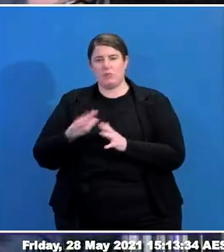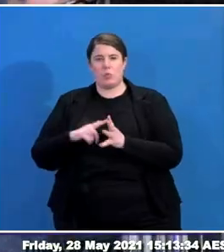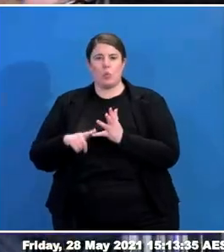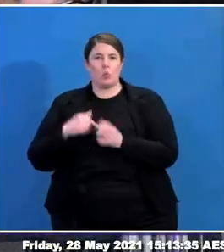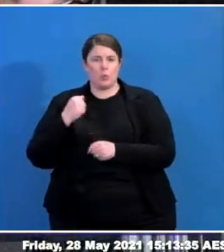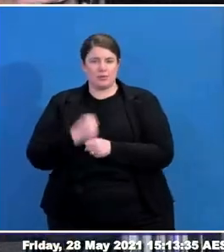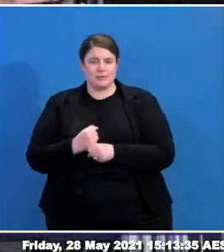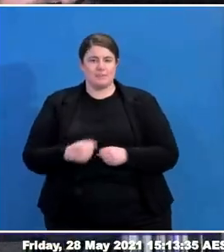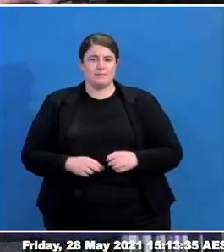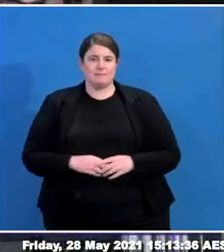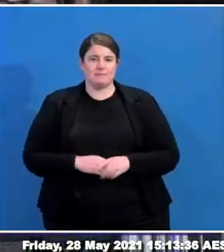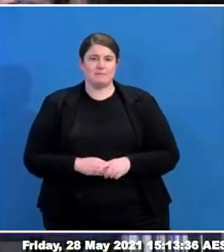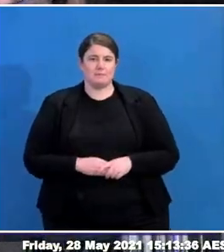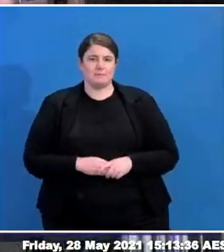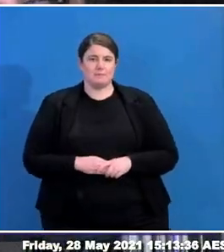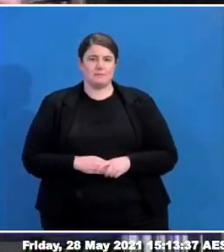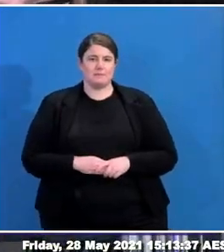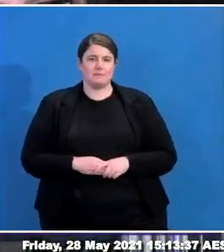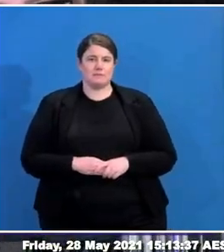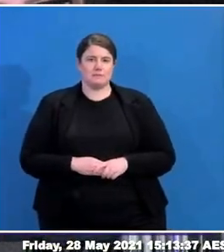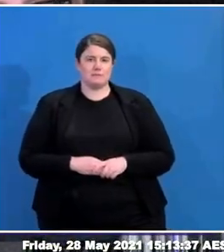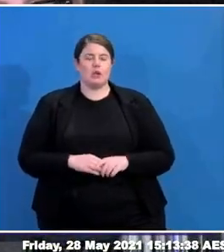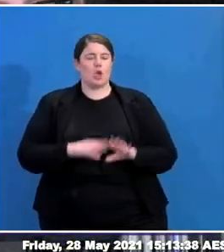Let's leave the case study and step into a hypothetical for a moment, because I